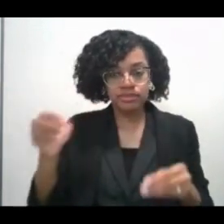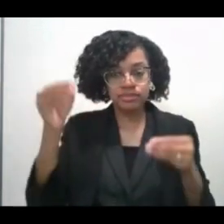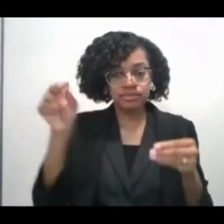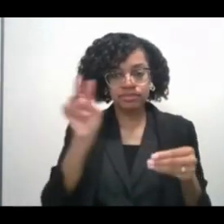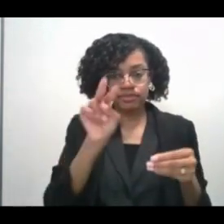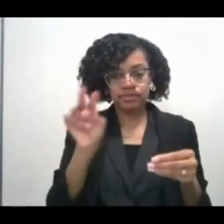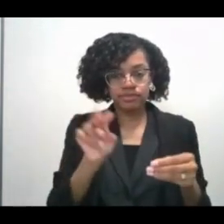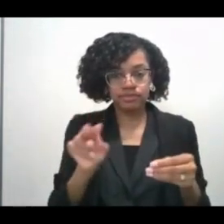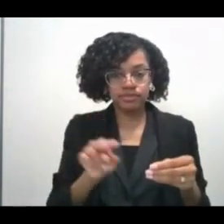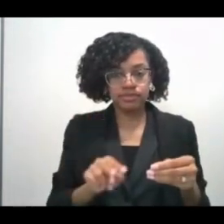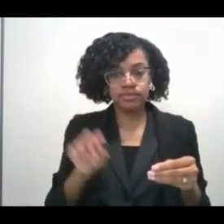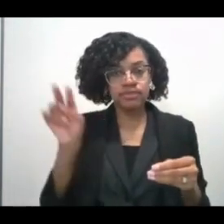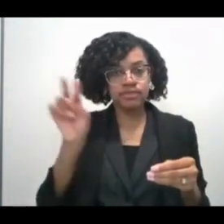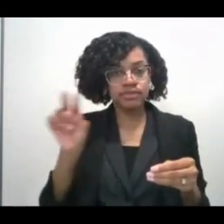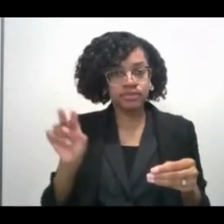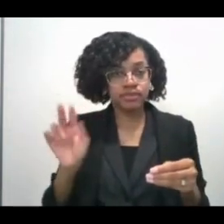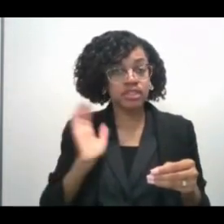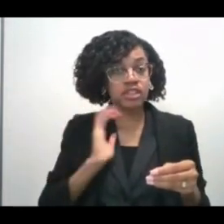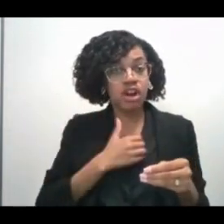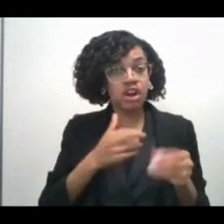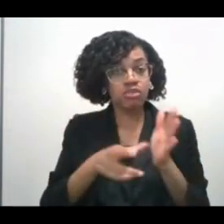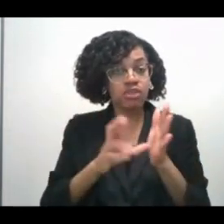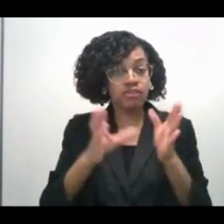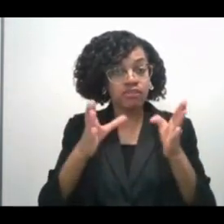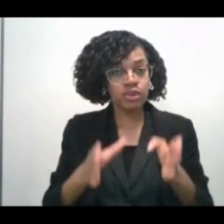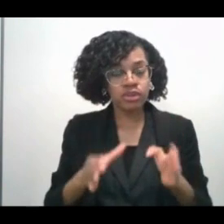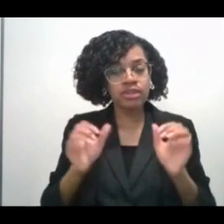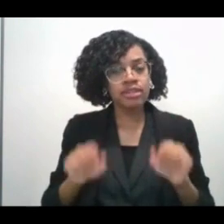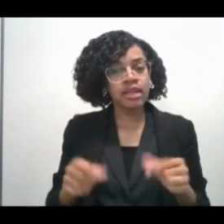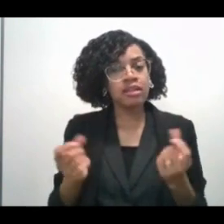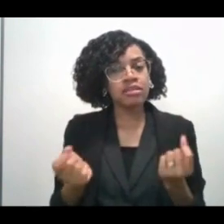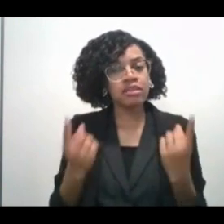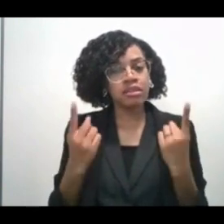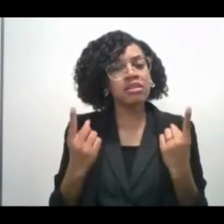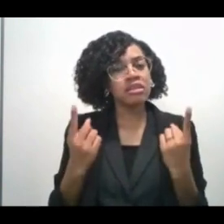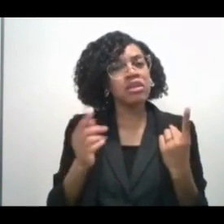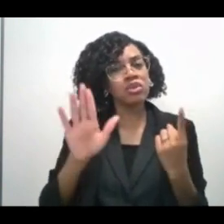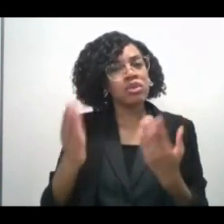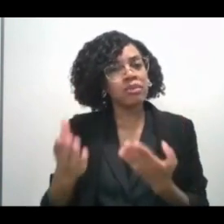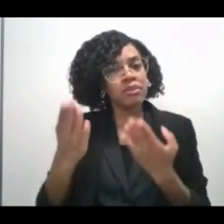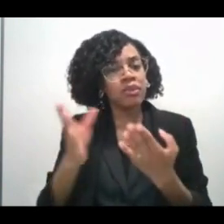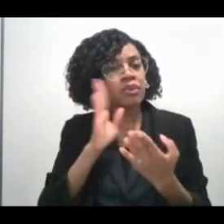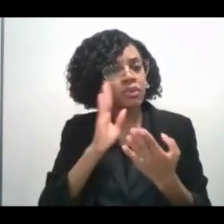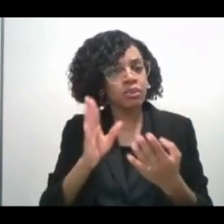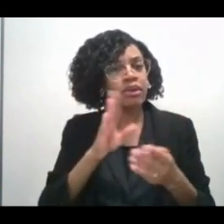to address a very specific problem. If you can measure what